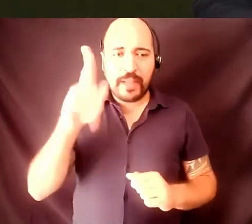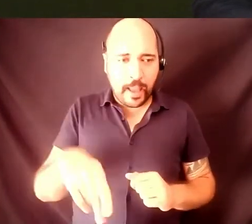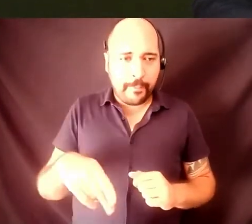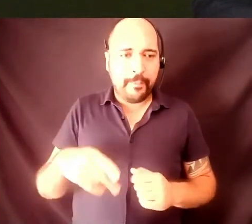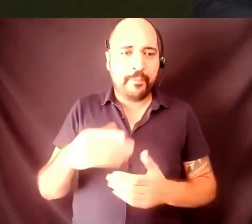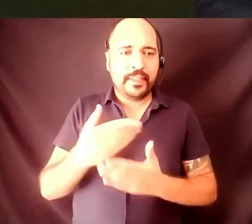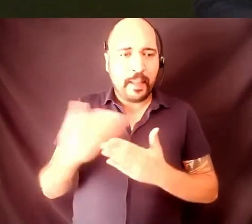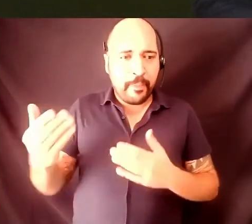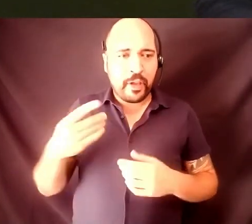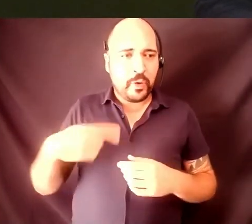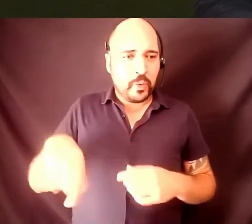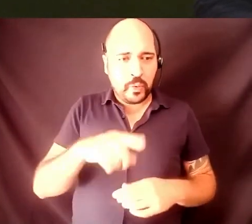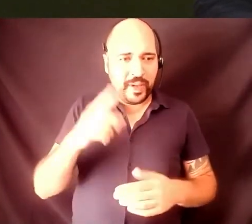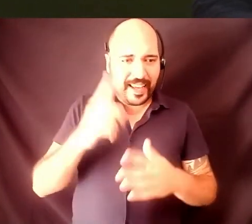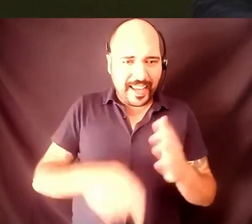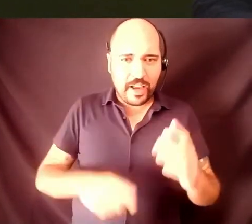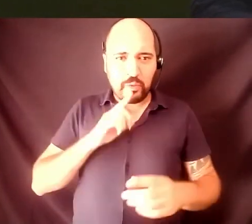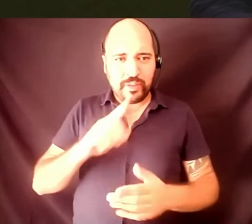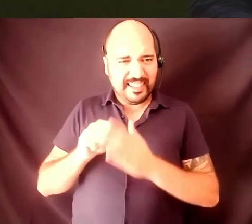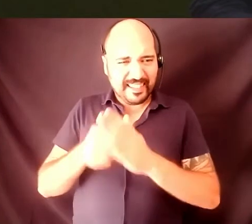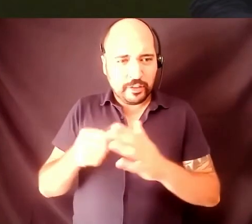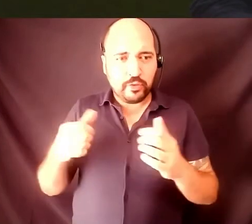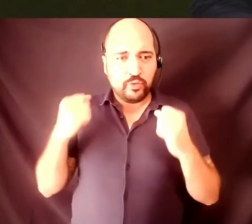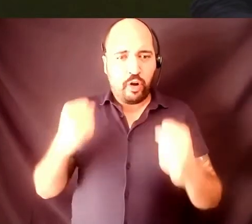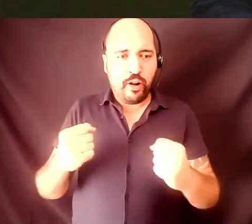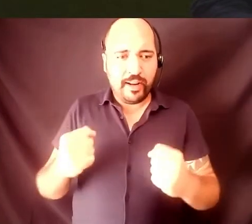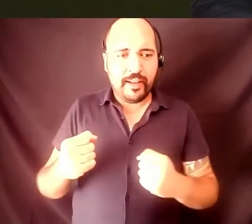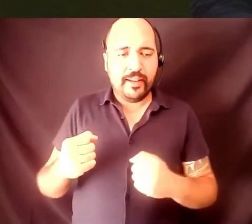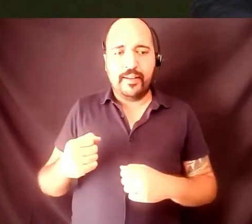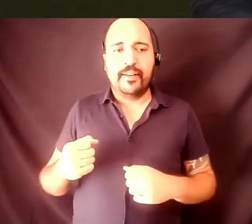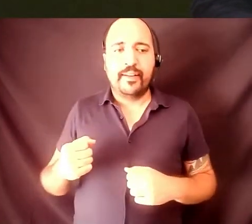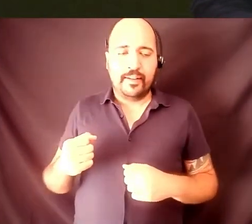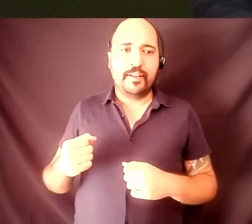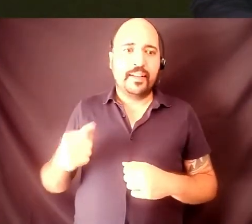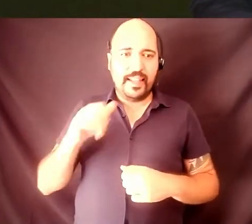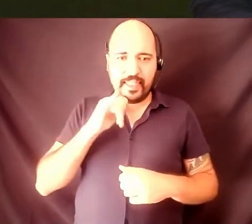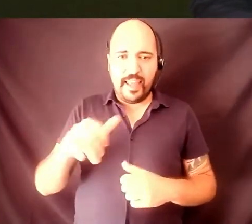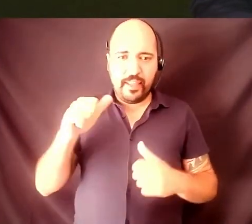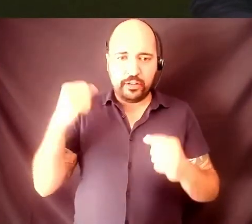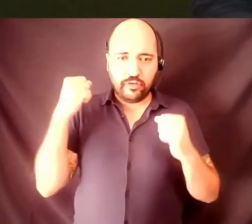How do I make something that isn't that strong the